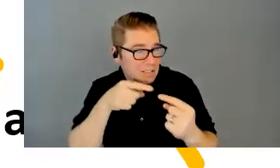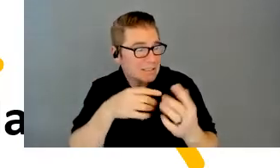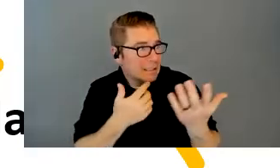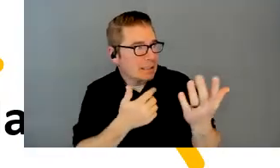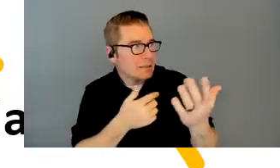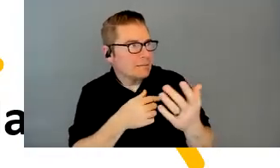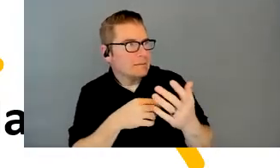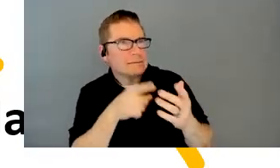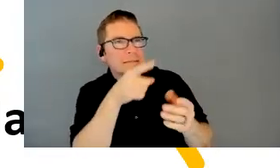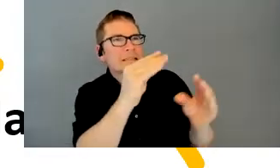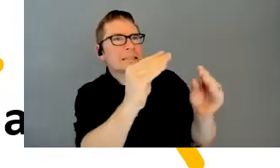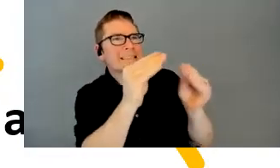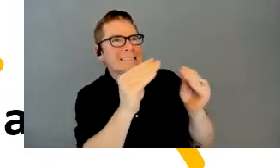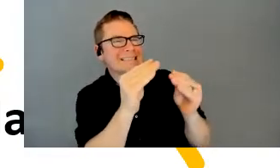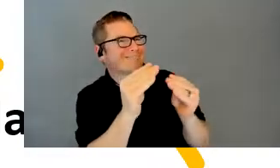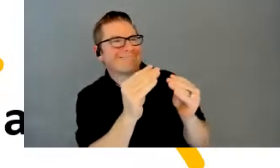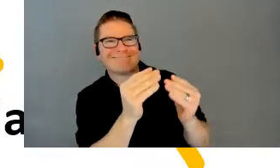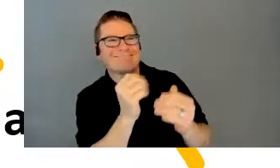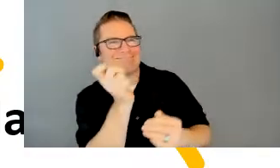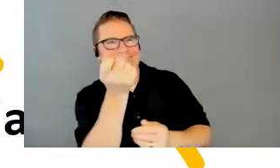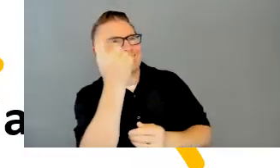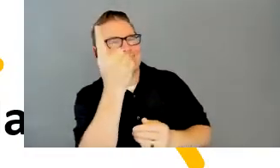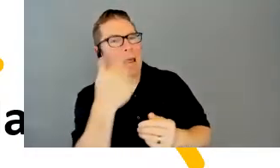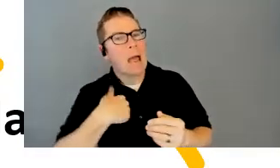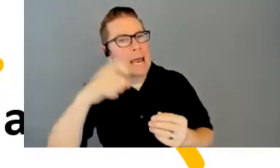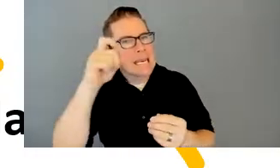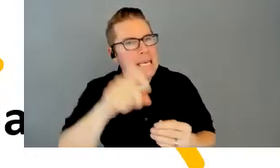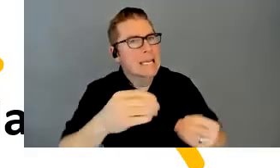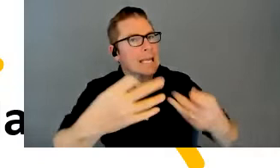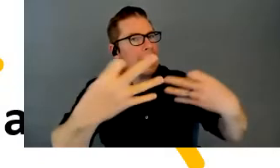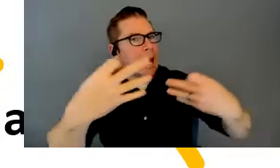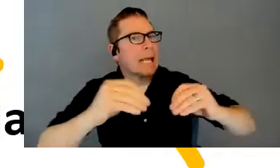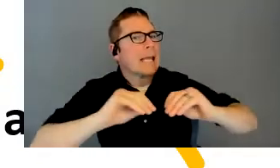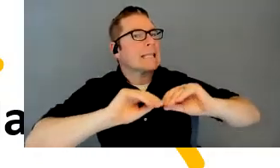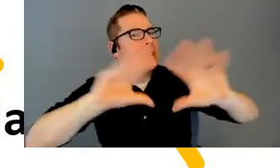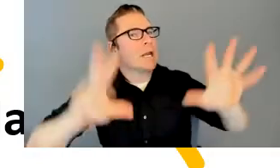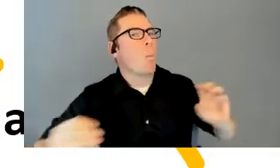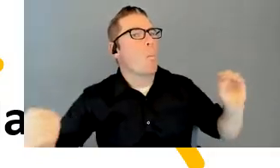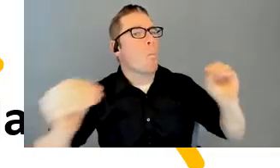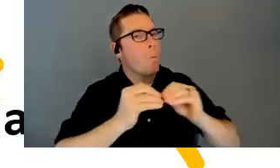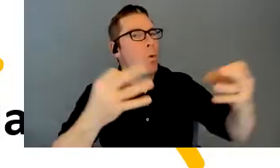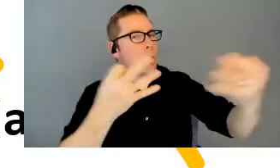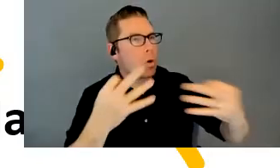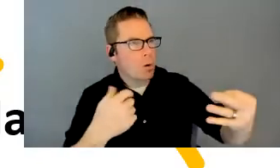Sometimes she needs again, she needs elaboration. She needs conversation about it.